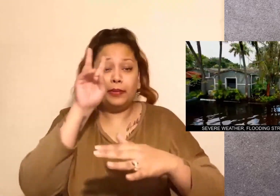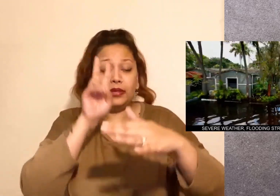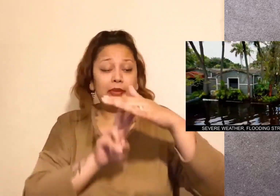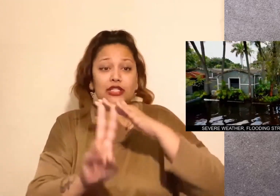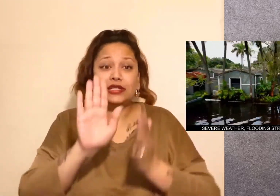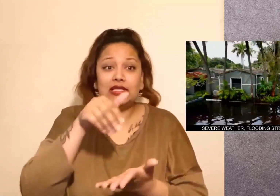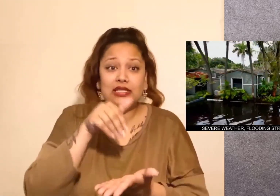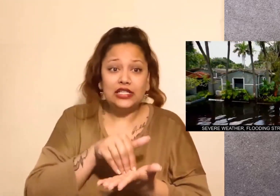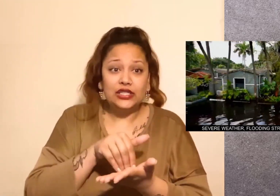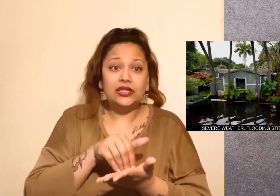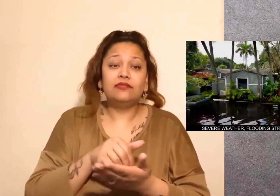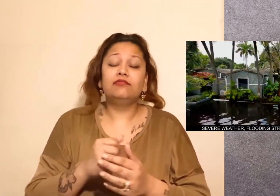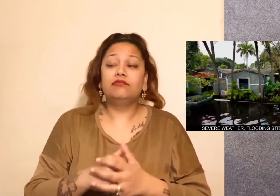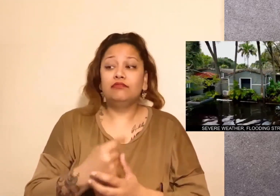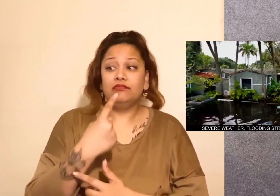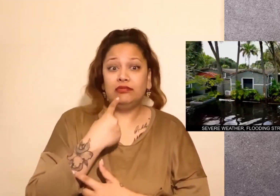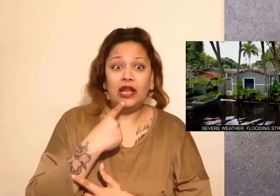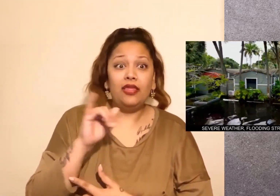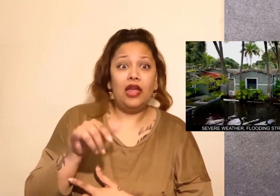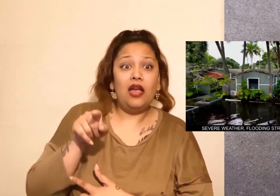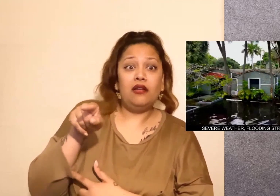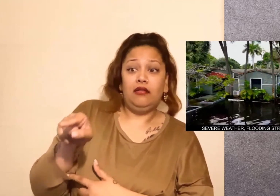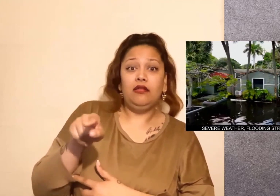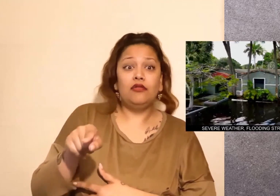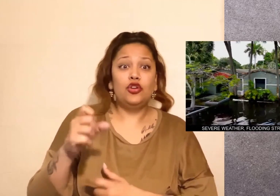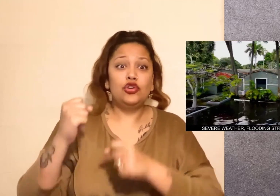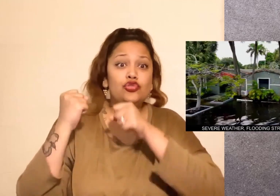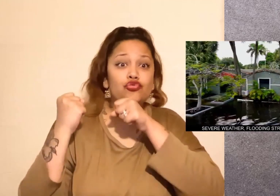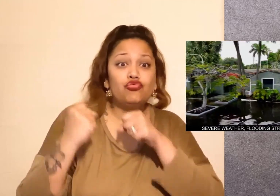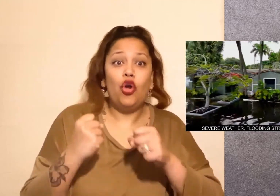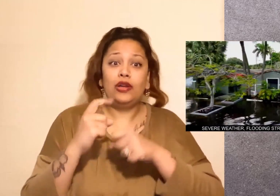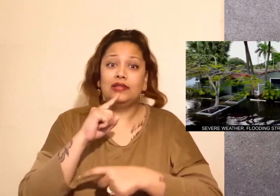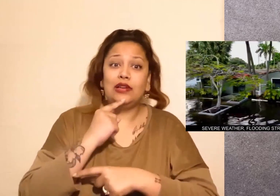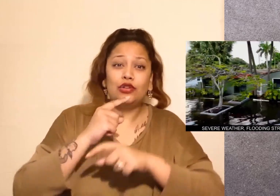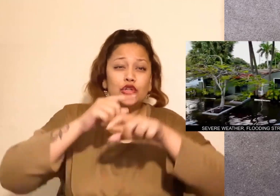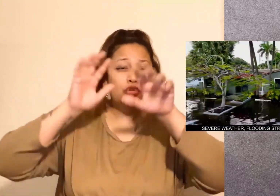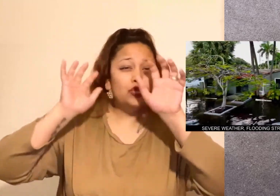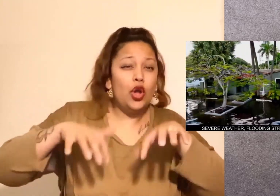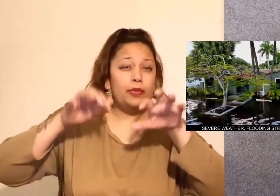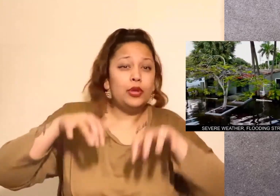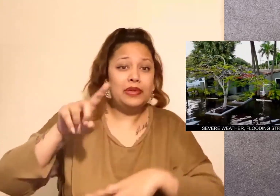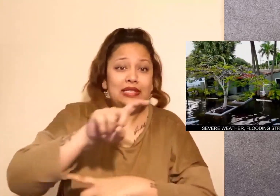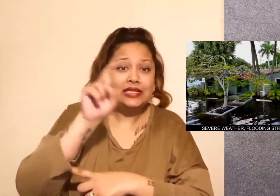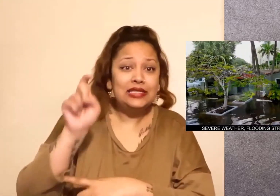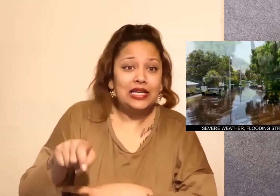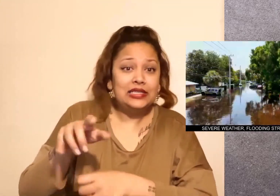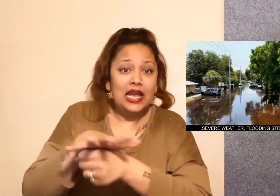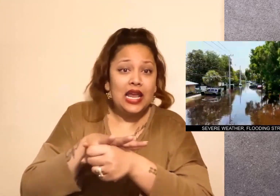the weather prediction center says strong to severe storms in the Texas area